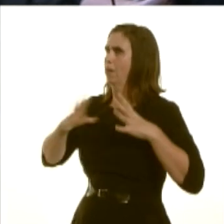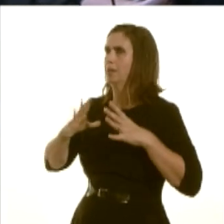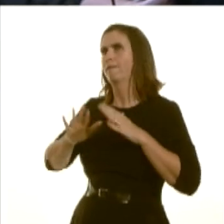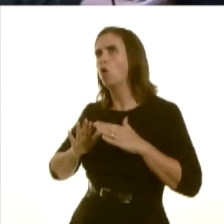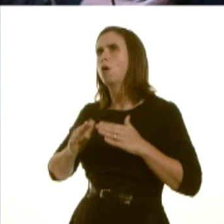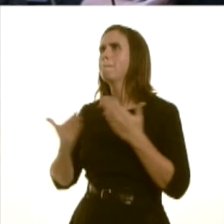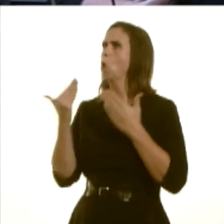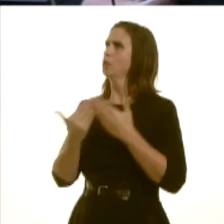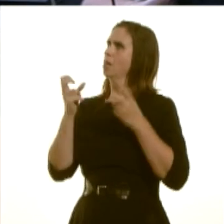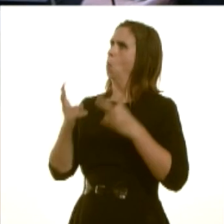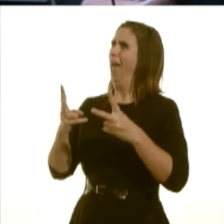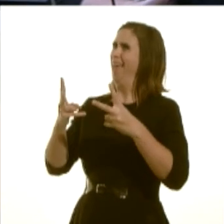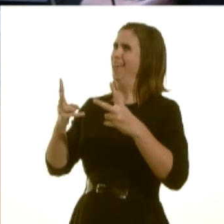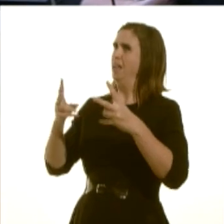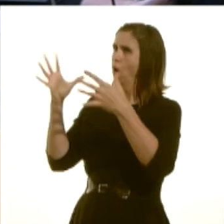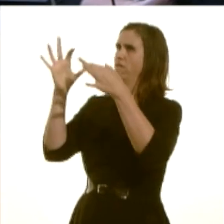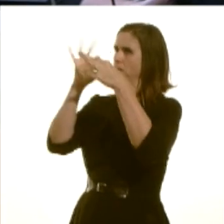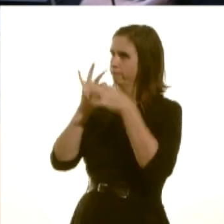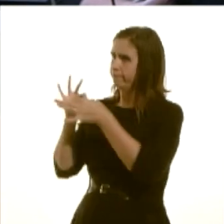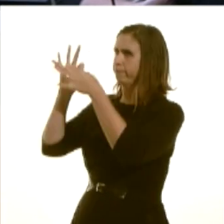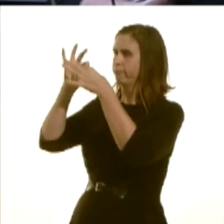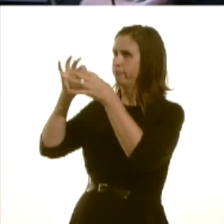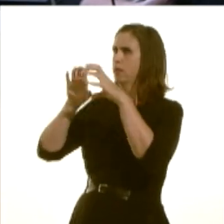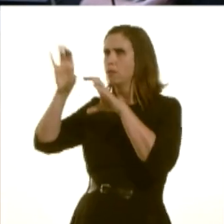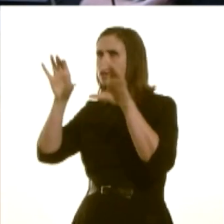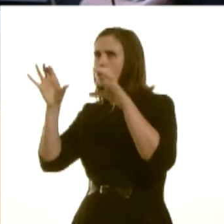modern structure than it has now. I think that what has happened in the past few weeks